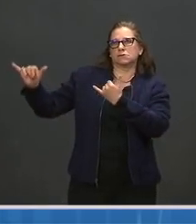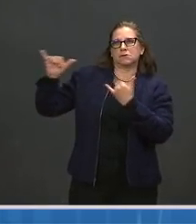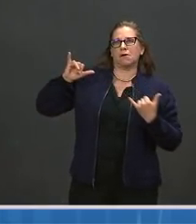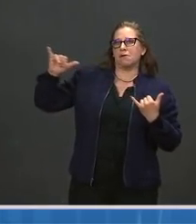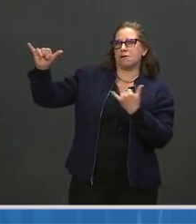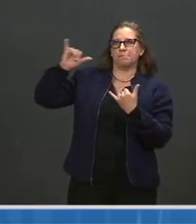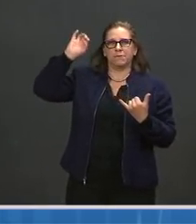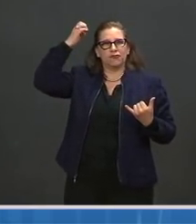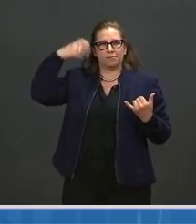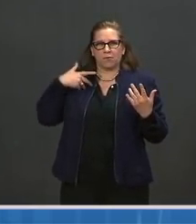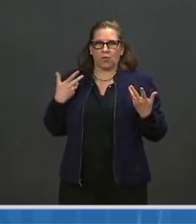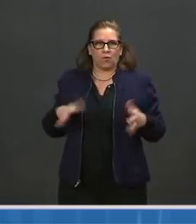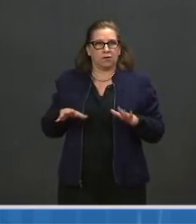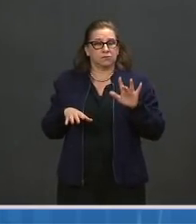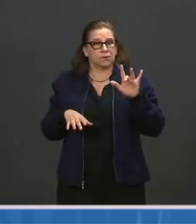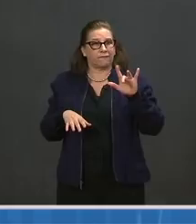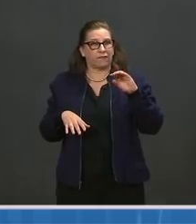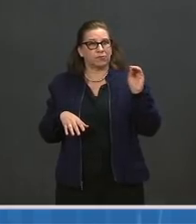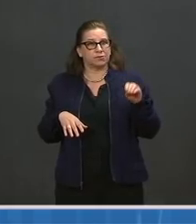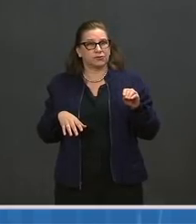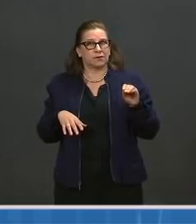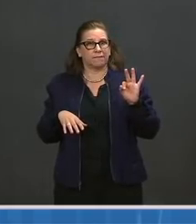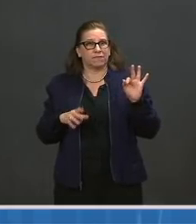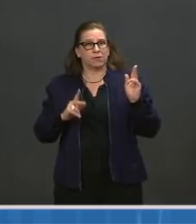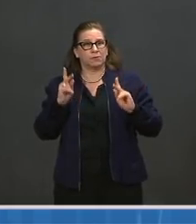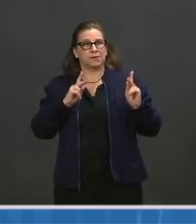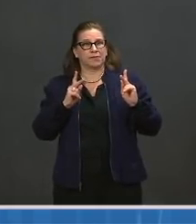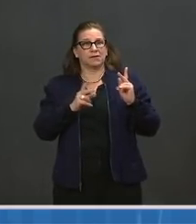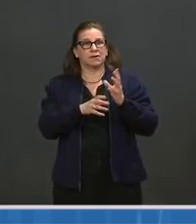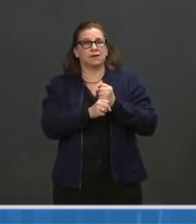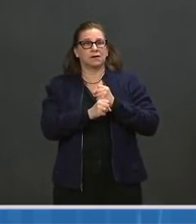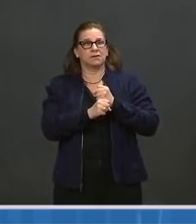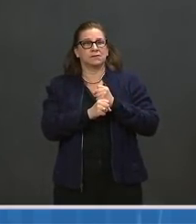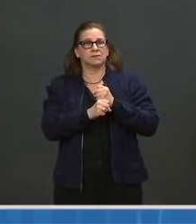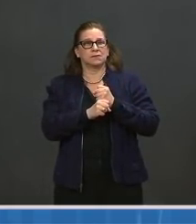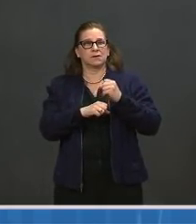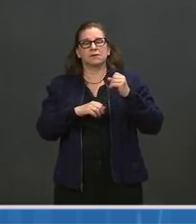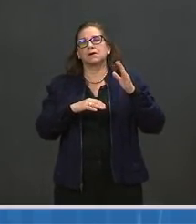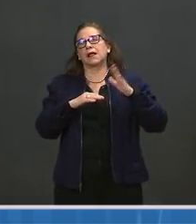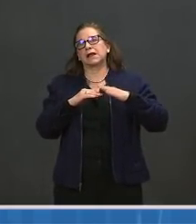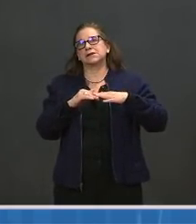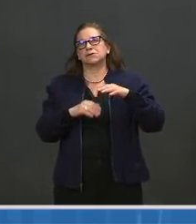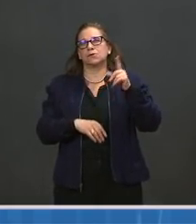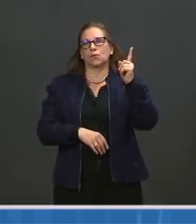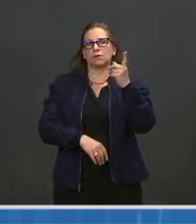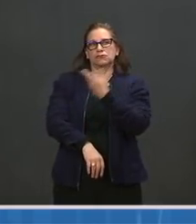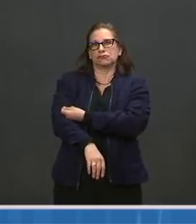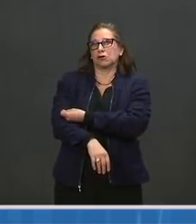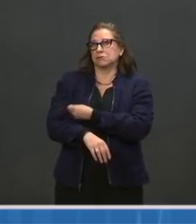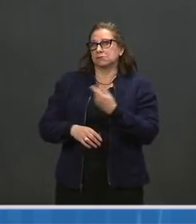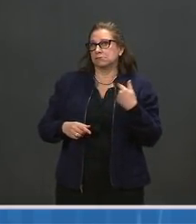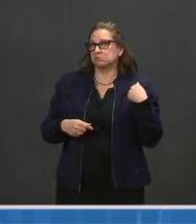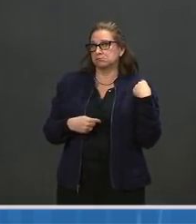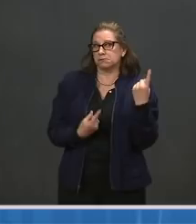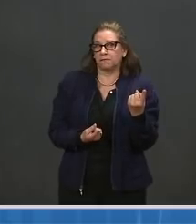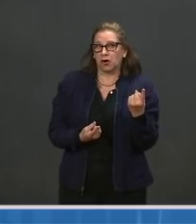have received at least one dose, and over 44 million people -- about 13 percent of the population --